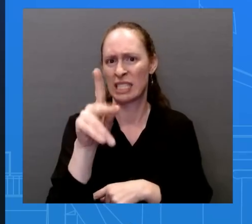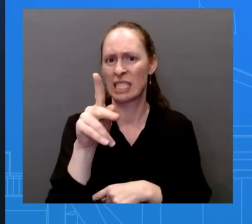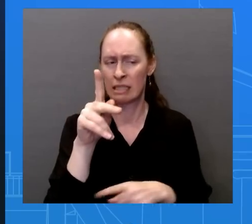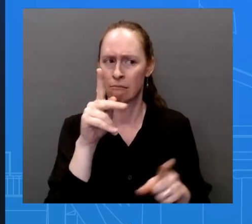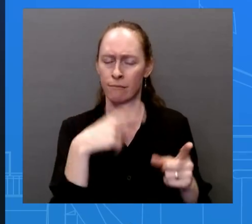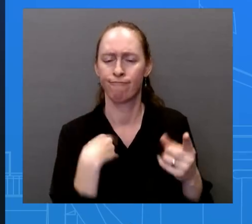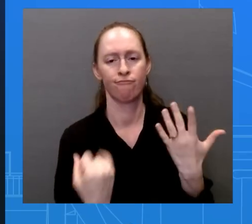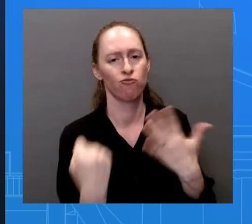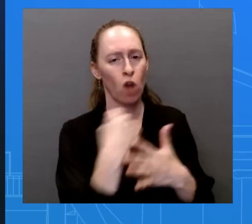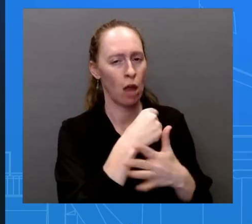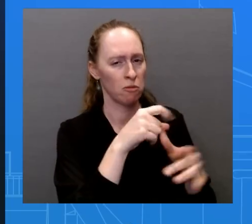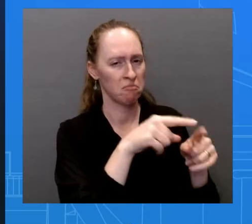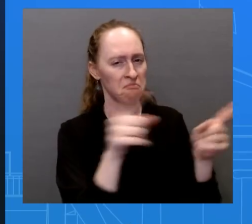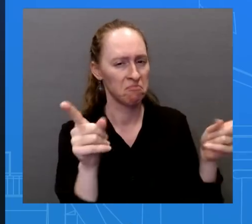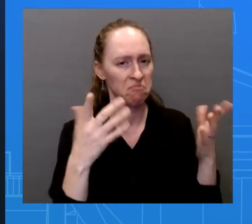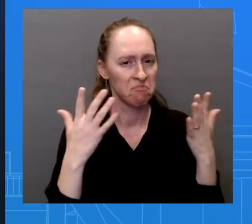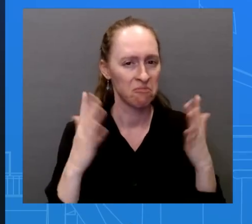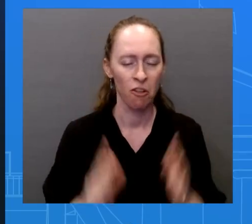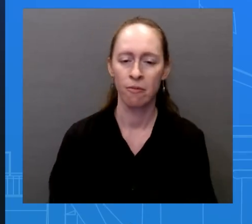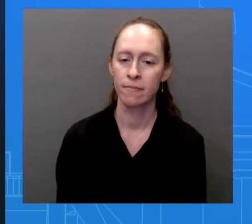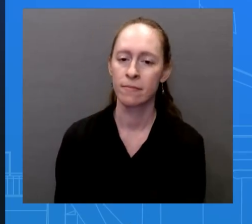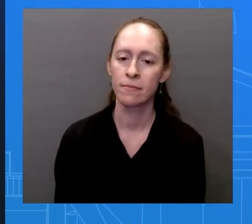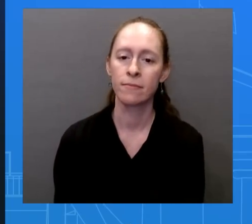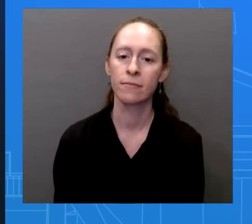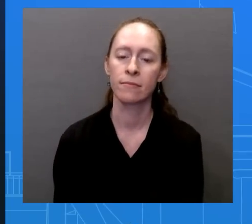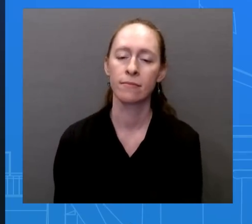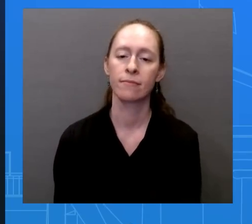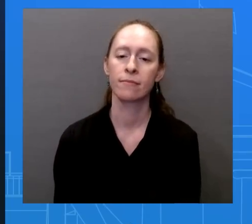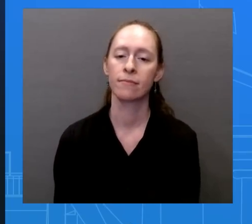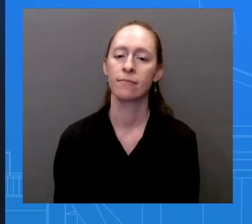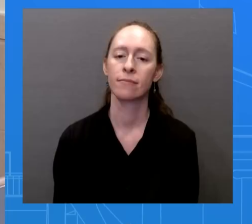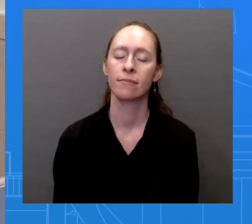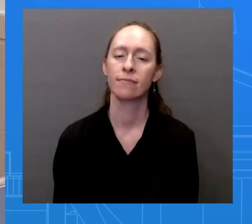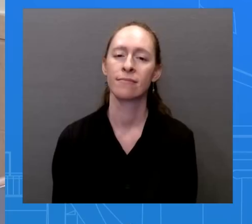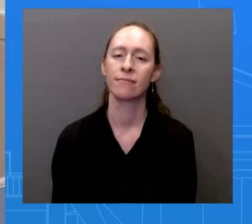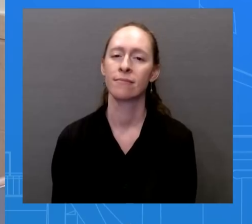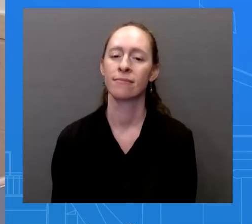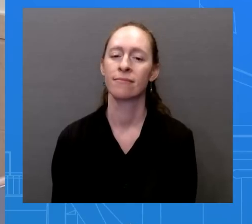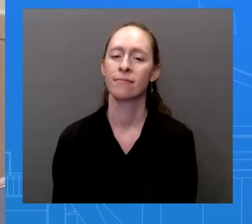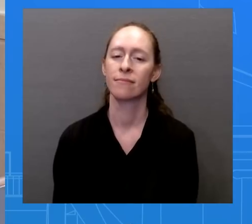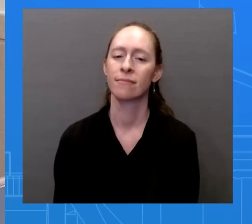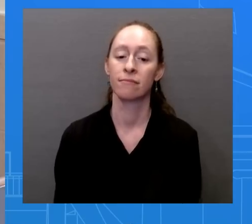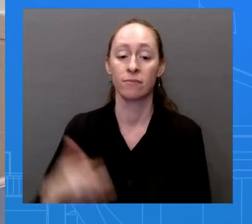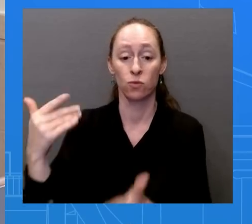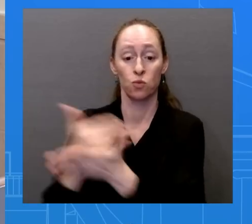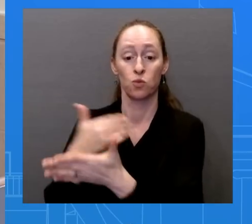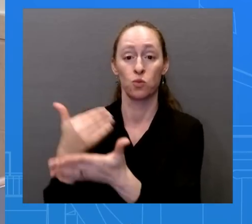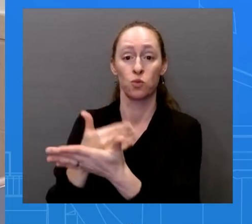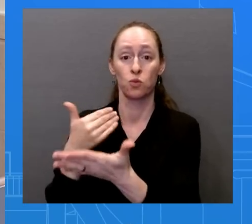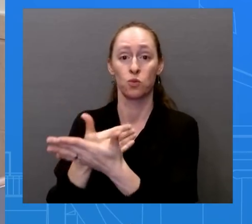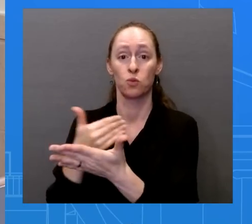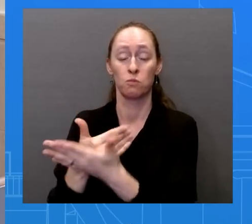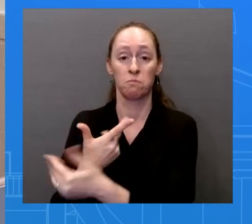that Americans should expect an annual COVID booster, or is it possible with any new strains